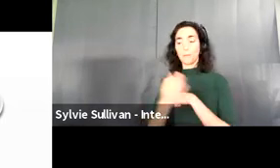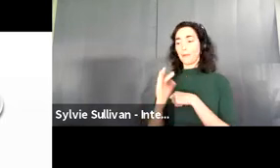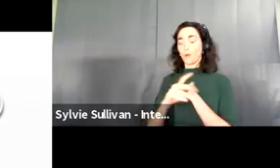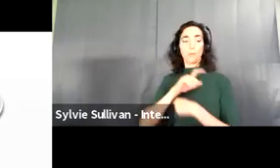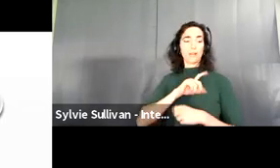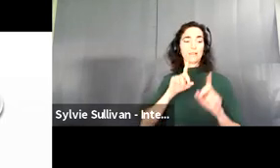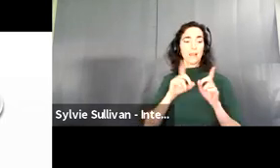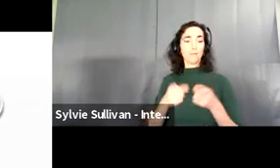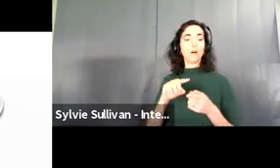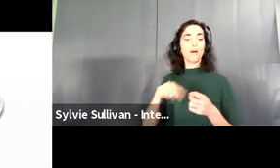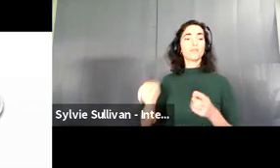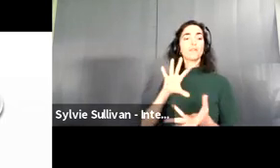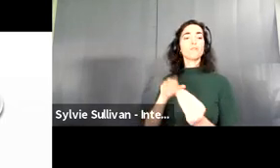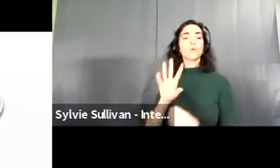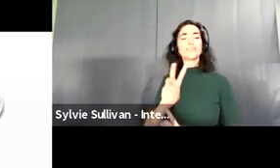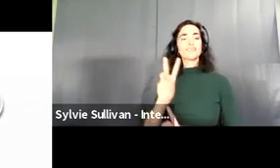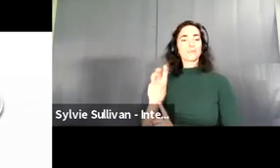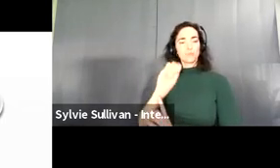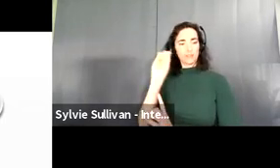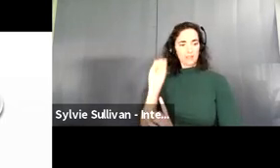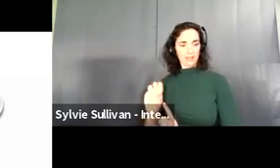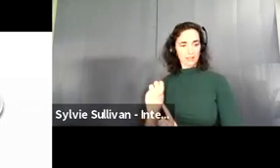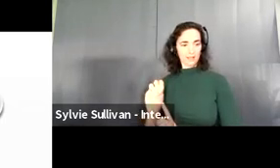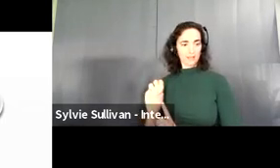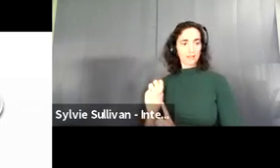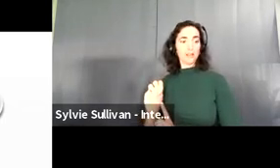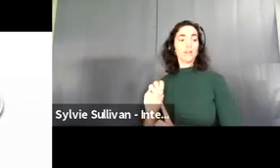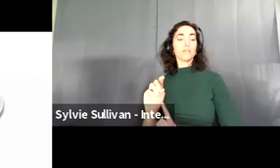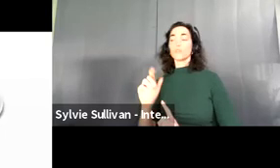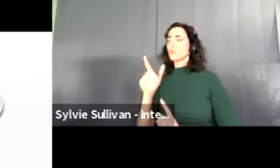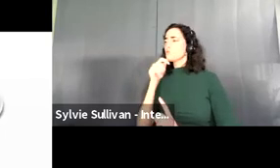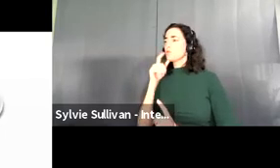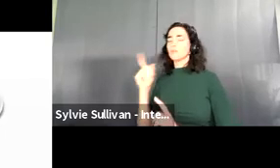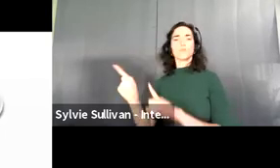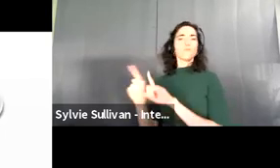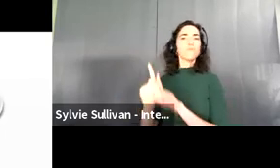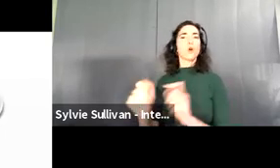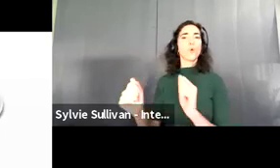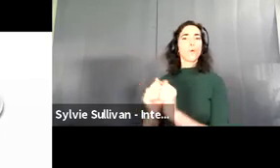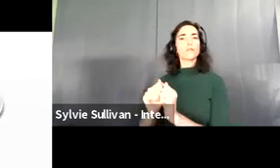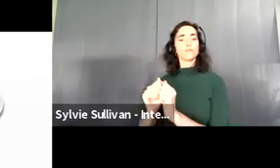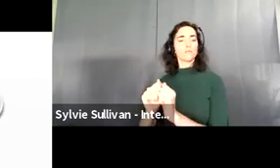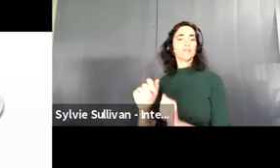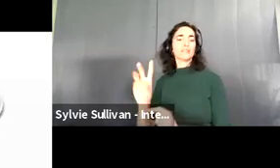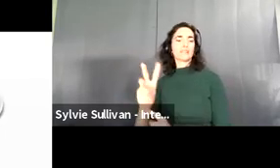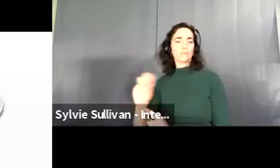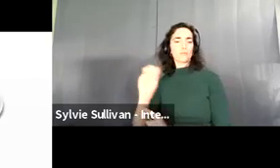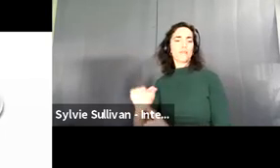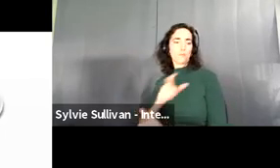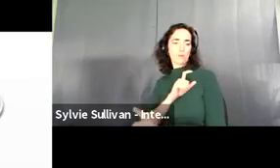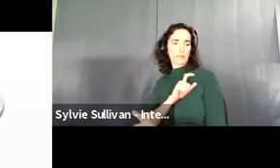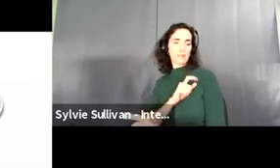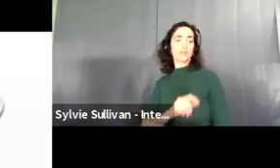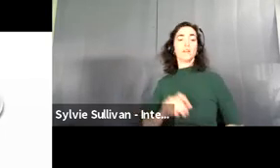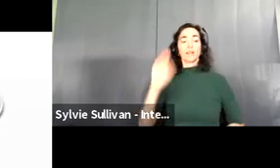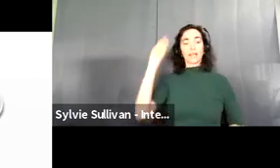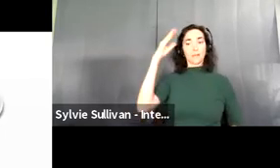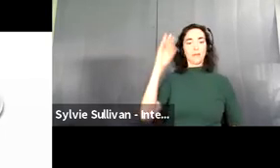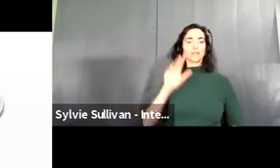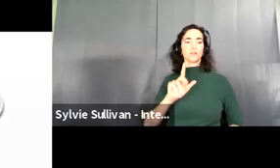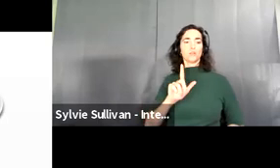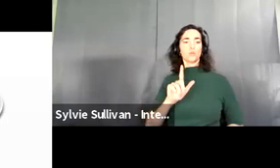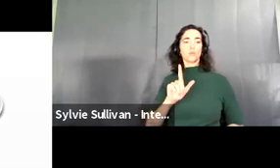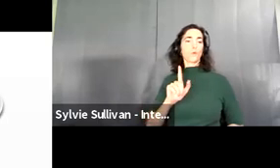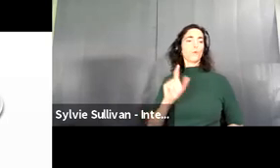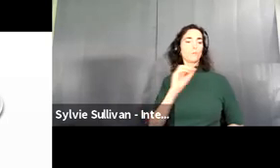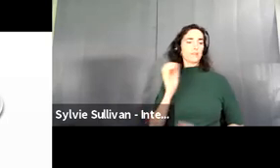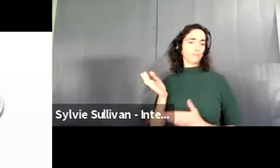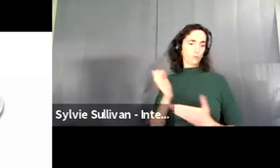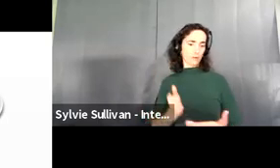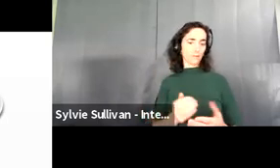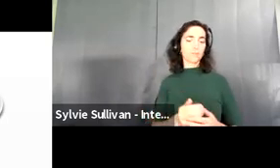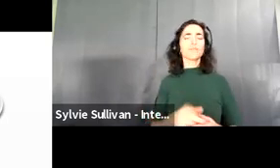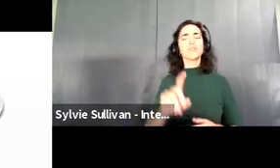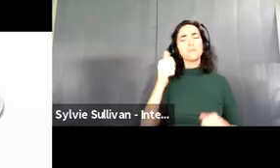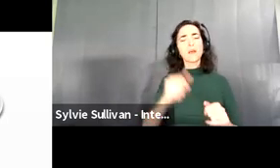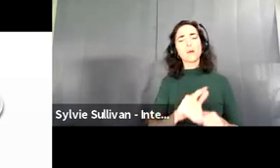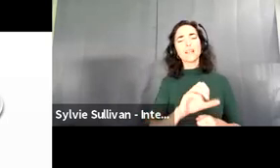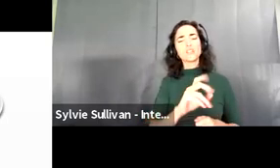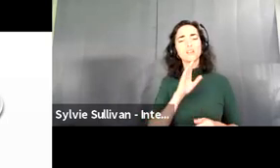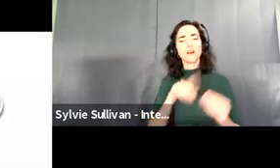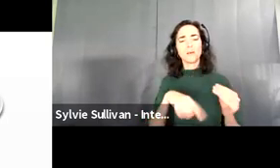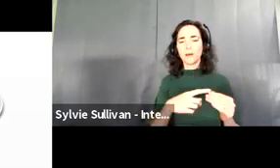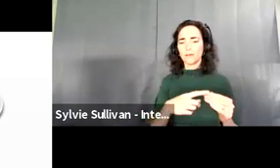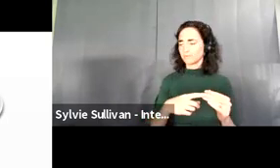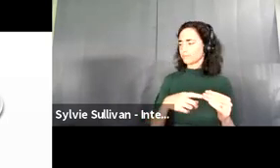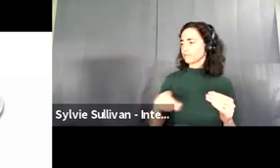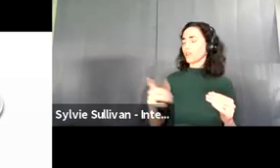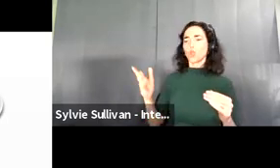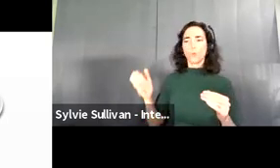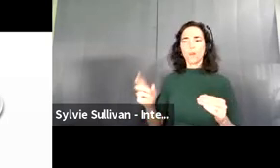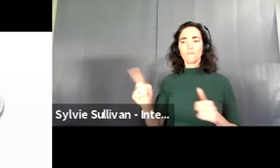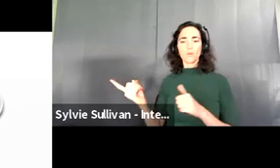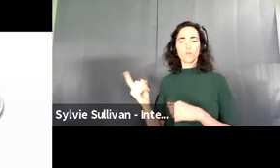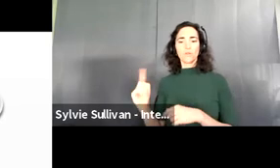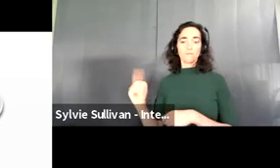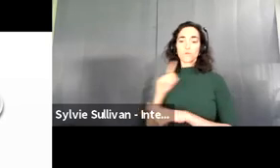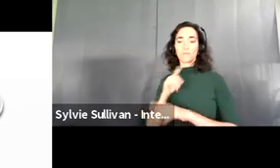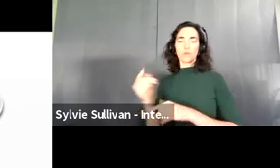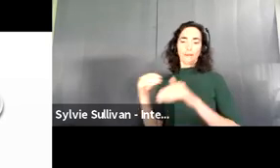Department accounts for 66% of the first responder escorts and followed by 21% of emf when Alicia spoke earlier with the crisis now model where they were speaking about trying to get first responders in and out between five to seven minutes.